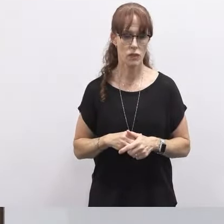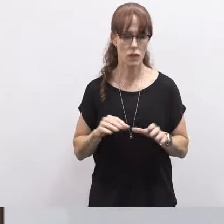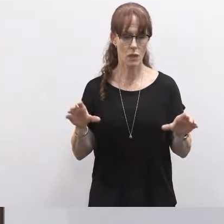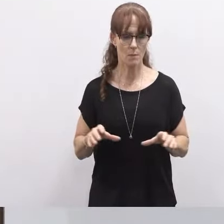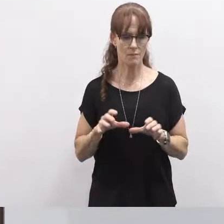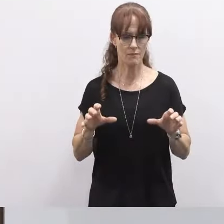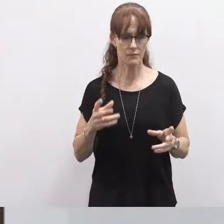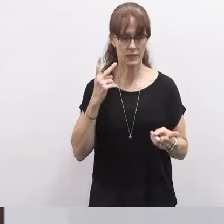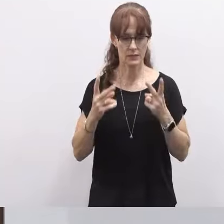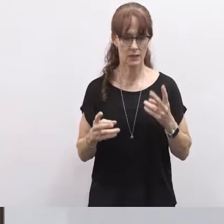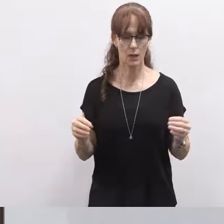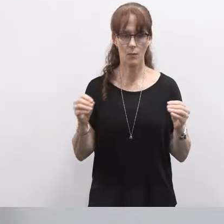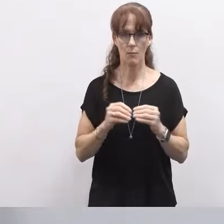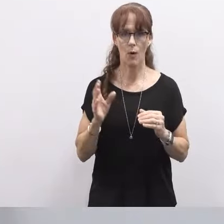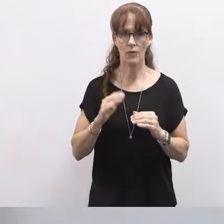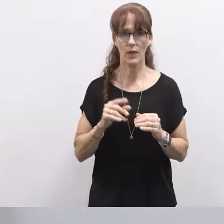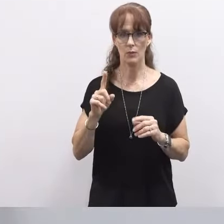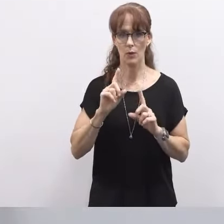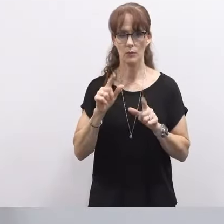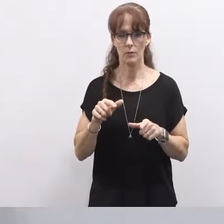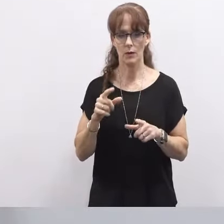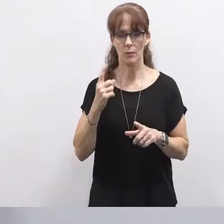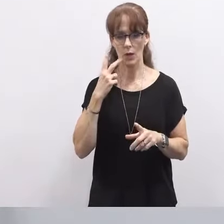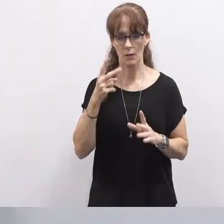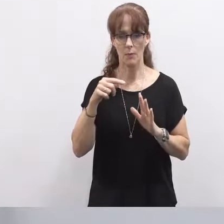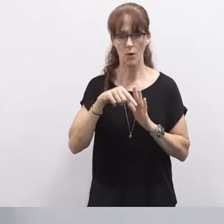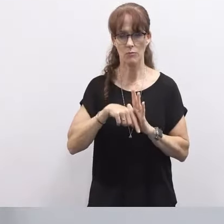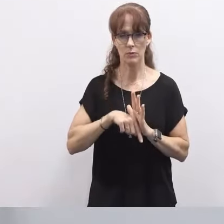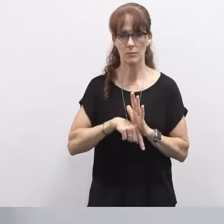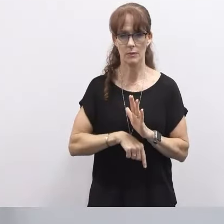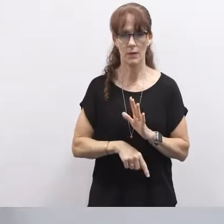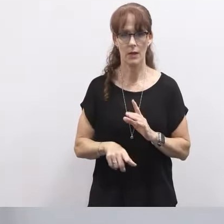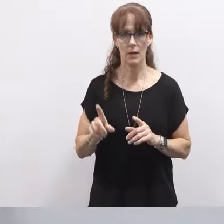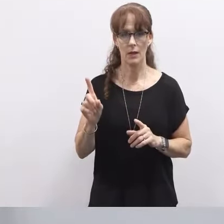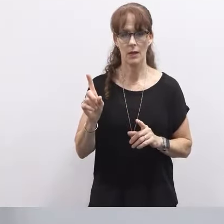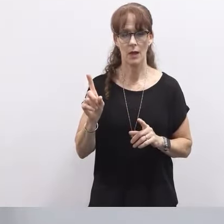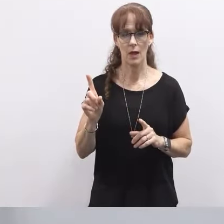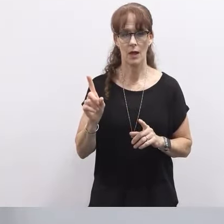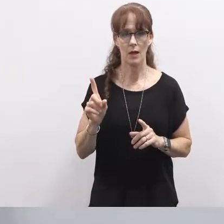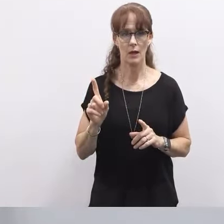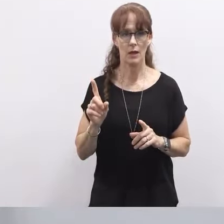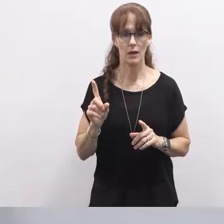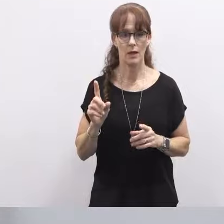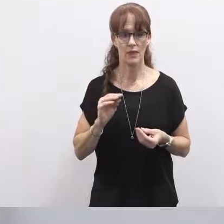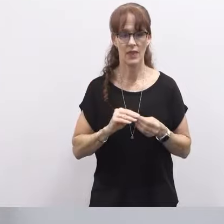I thought I saw more than one response. We'll look deeper into that. However, the numbers have been going up.